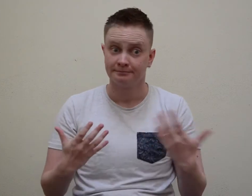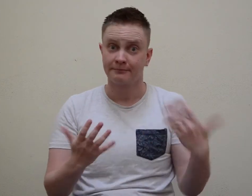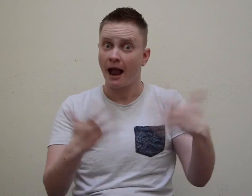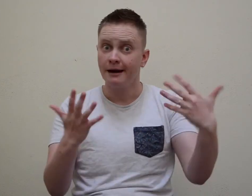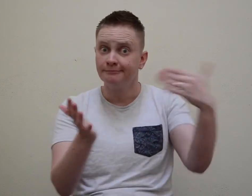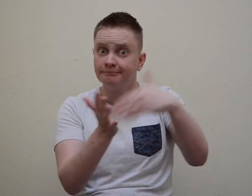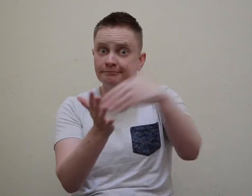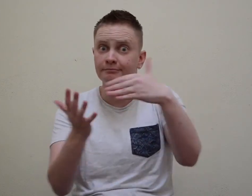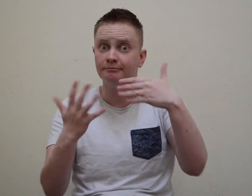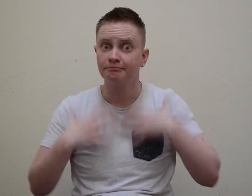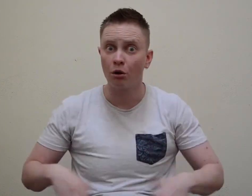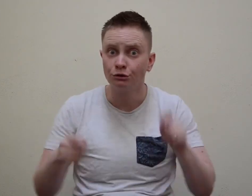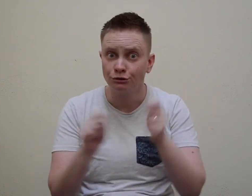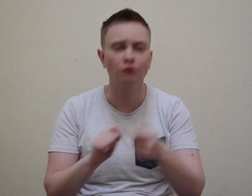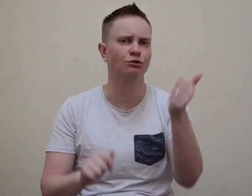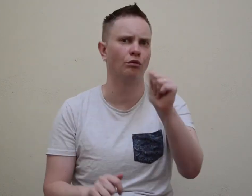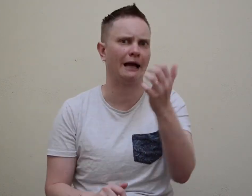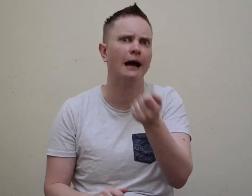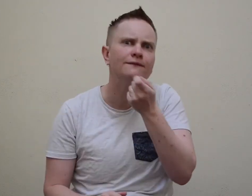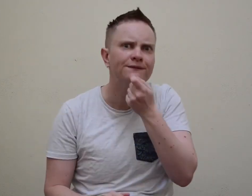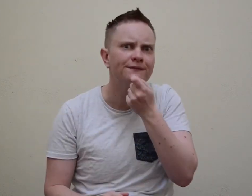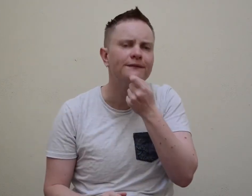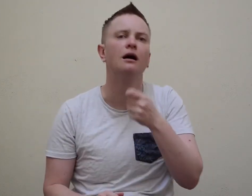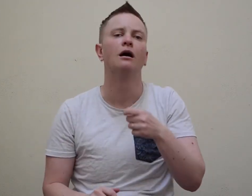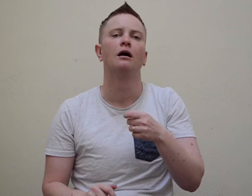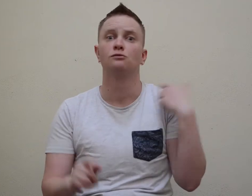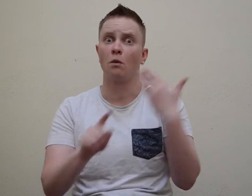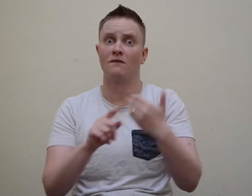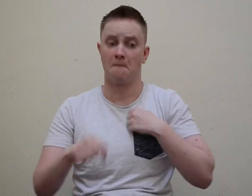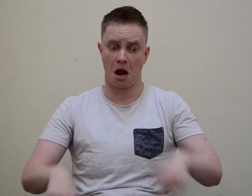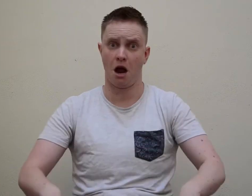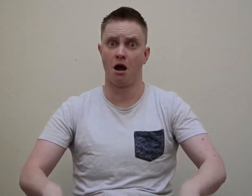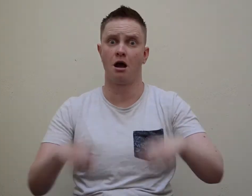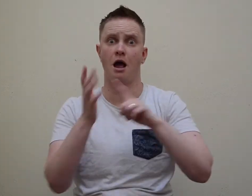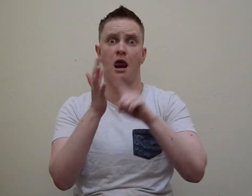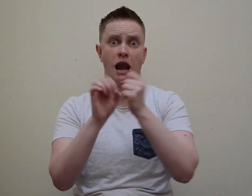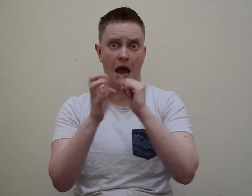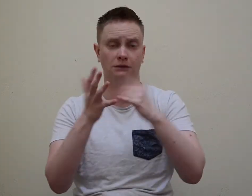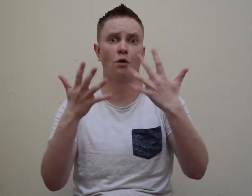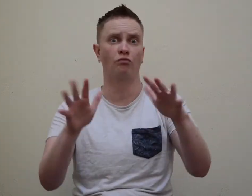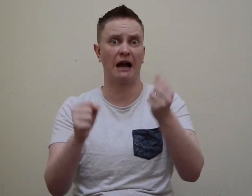So other changes to my body? Yeah, there were a few others. So my legs,